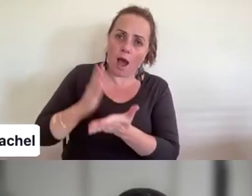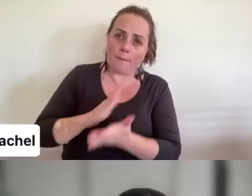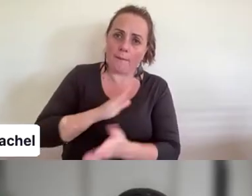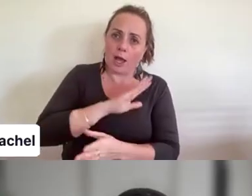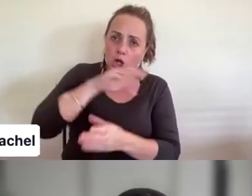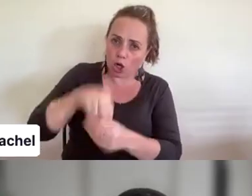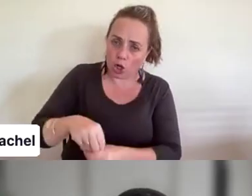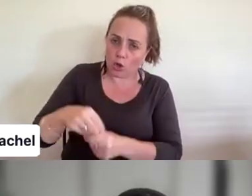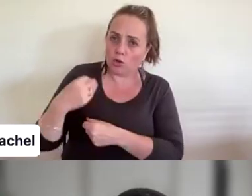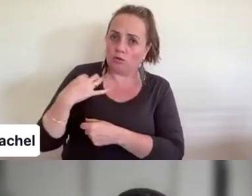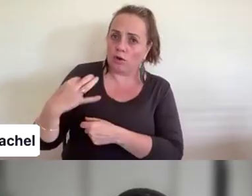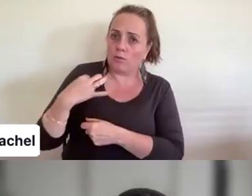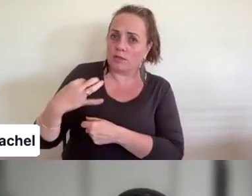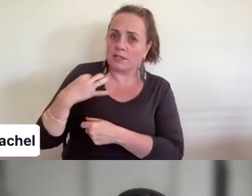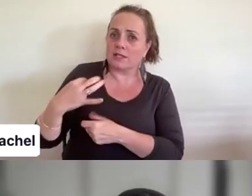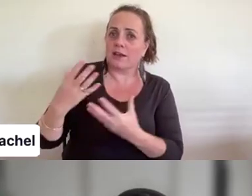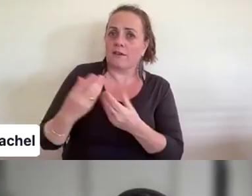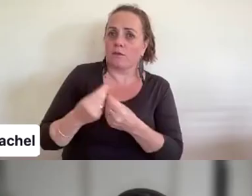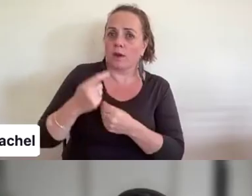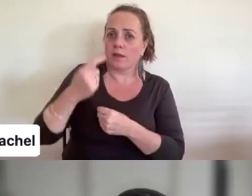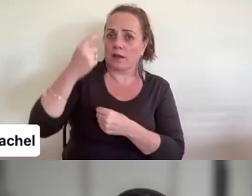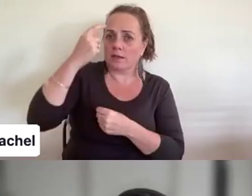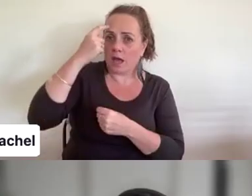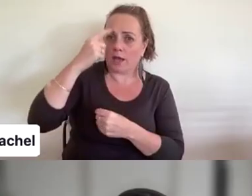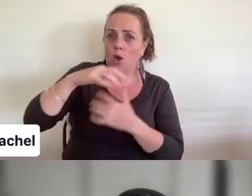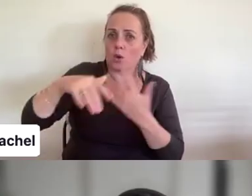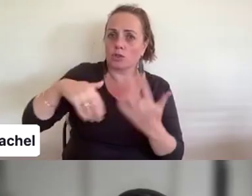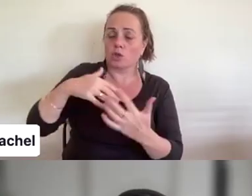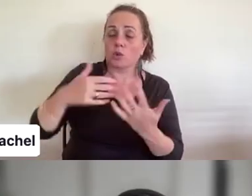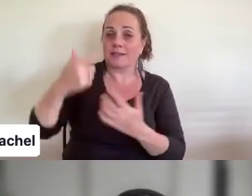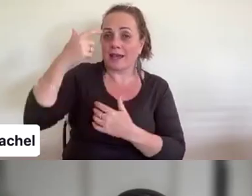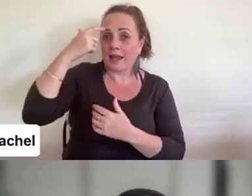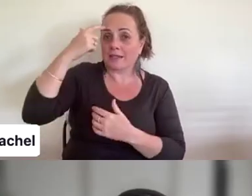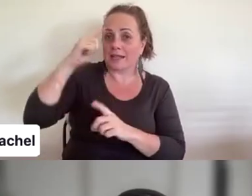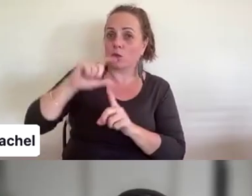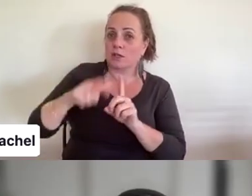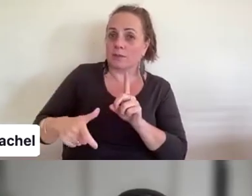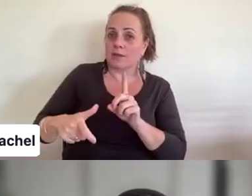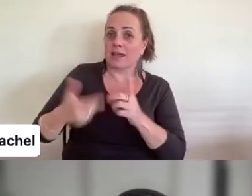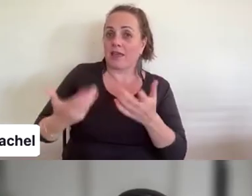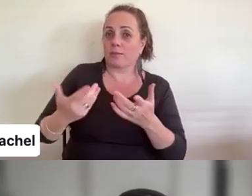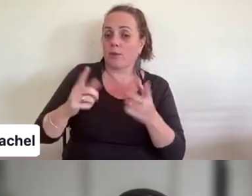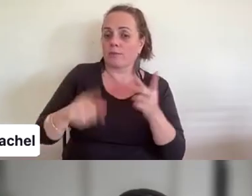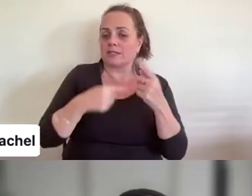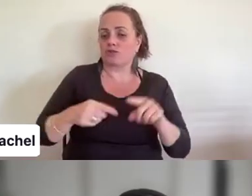with psychosocial and intellectual disabilities who are discriminatorily regarded as